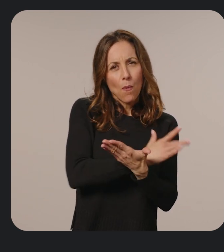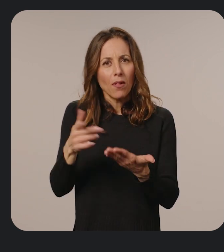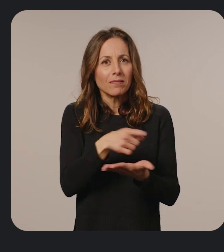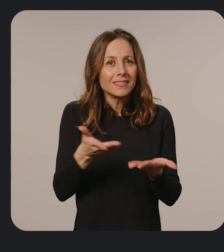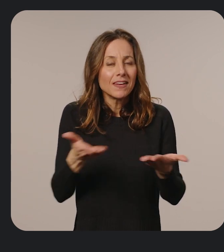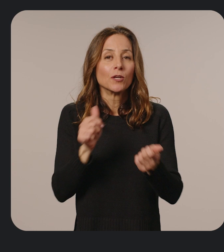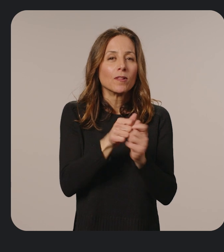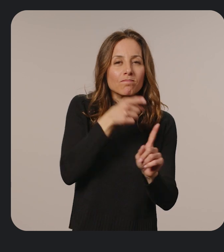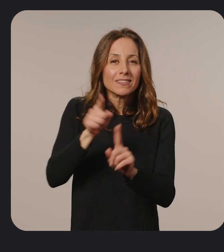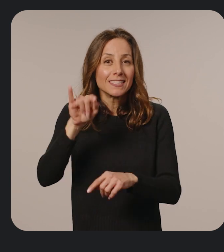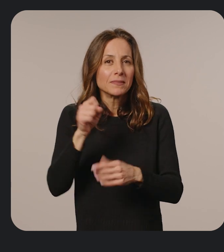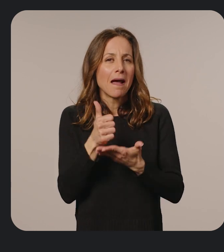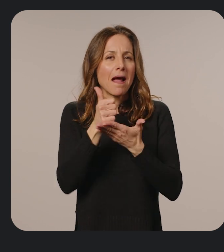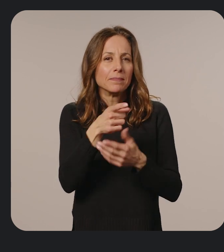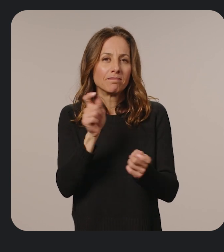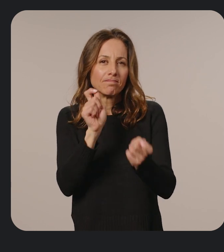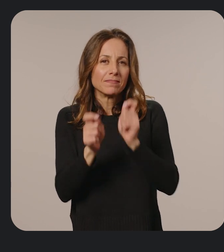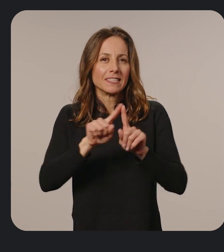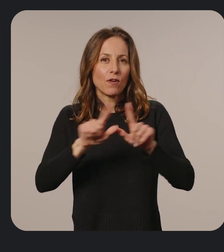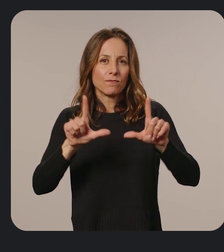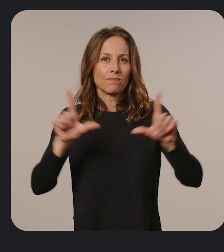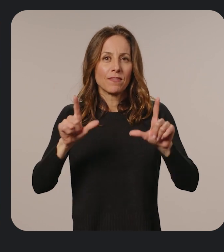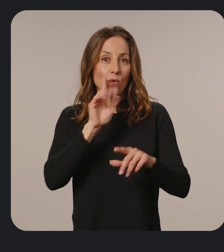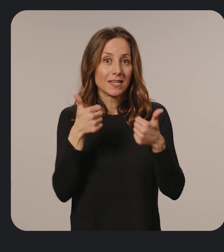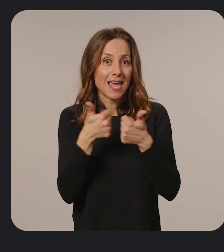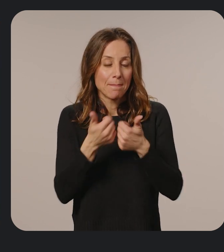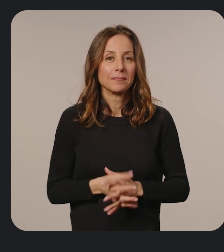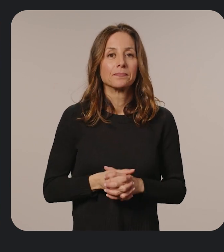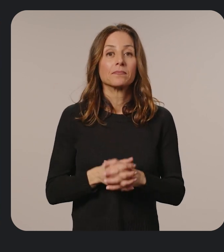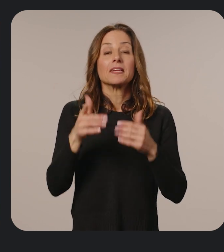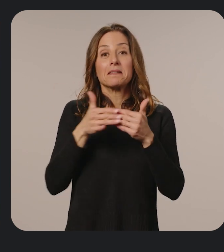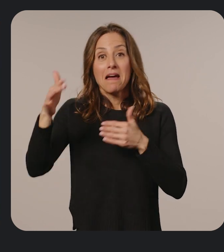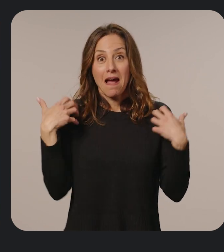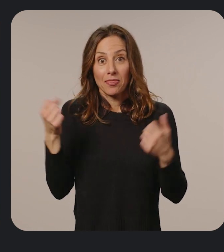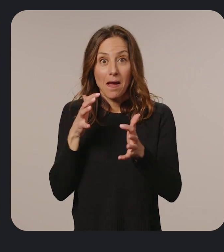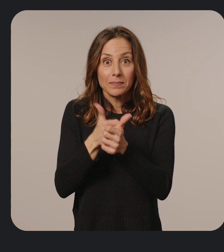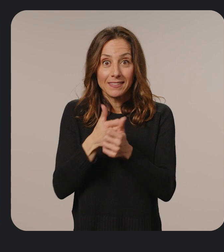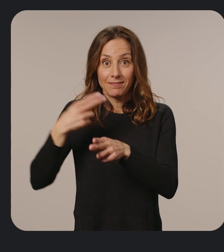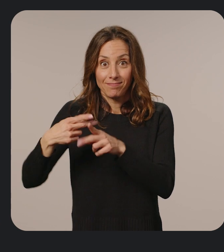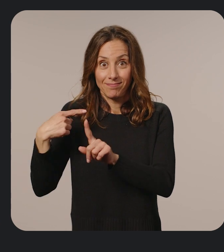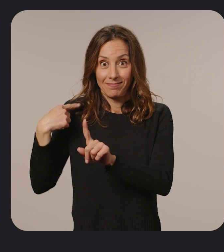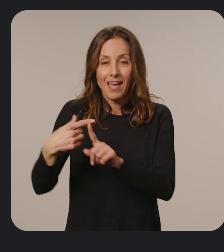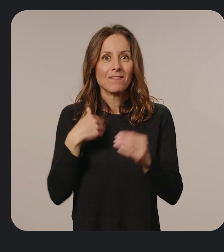to best handle the different form factors your game is running on. Beyond the health updates mentioned earlier, there are more announcements for Wear OS 2.